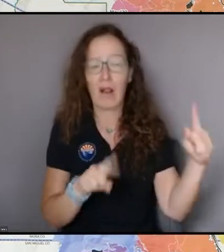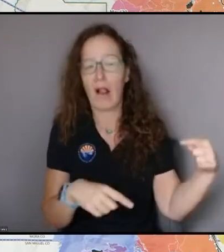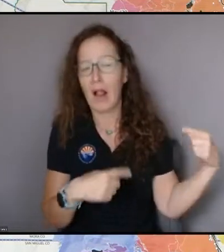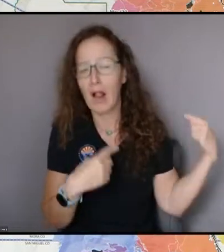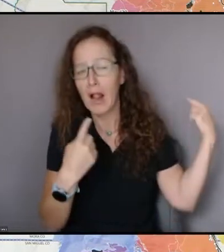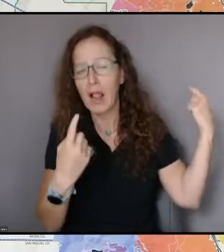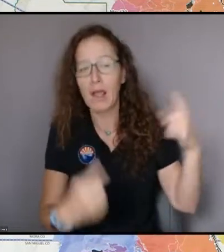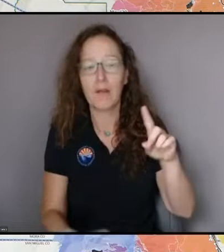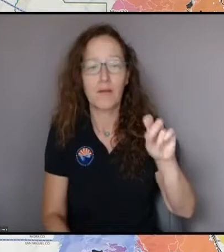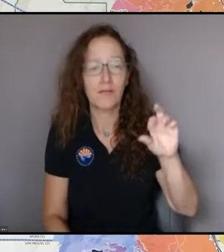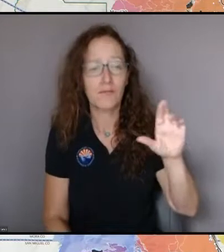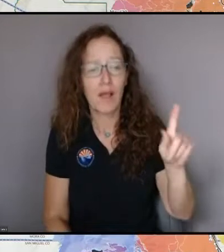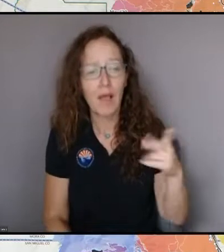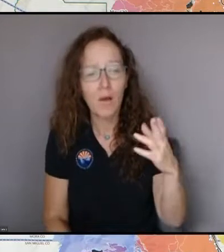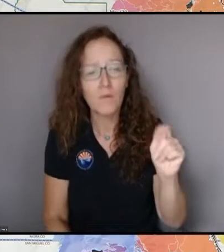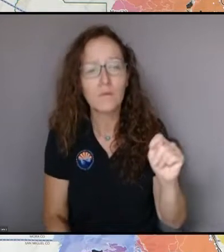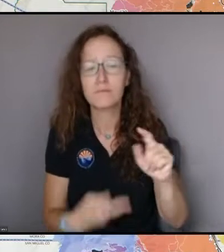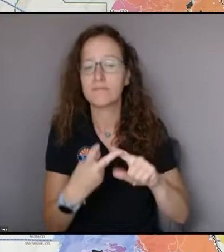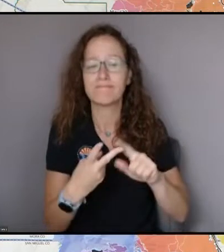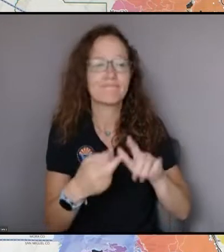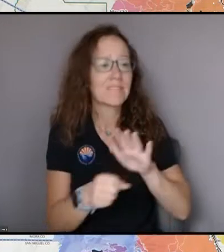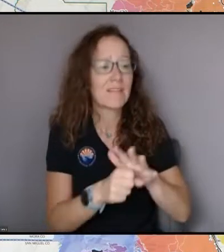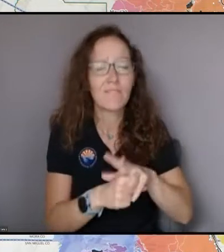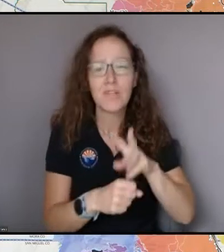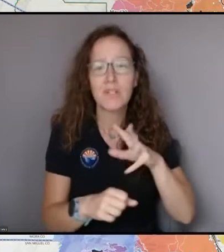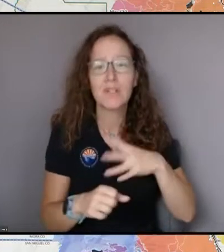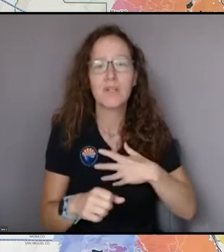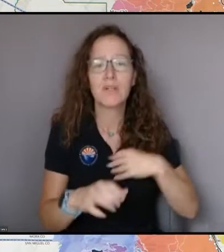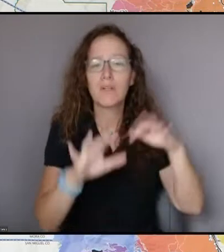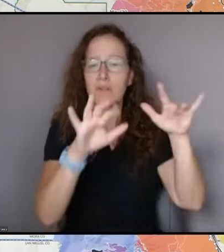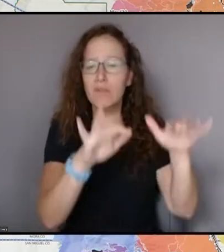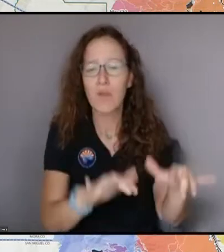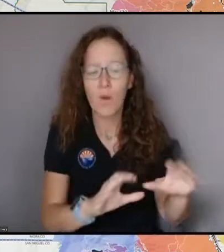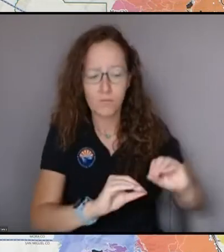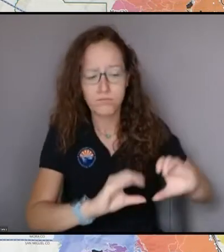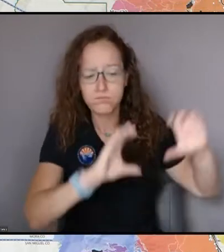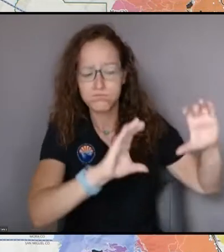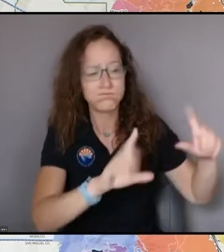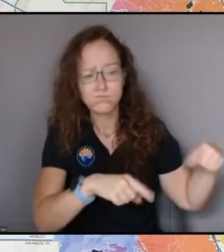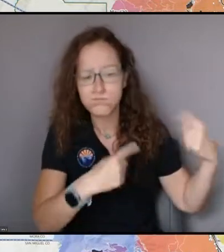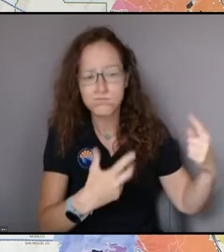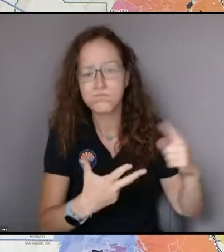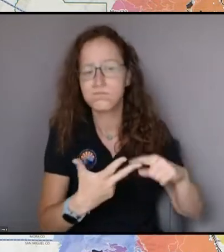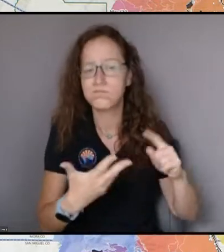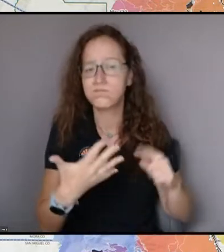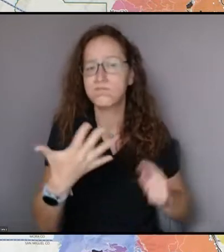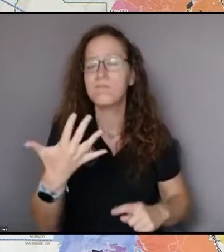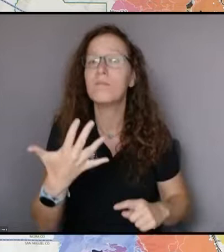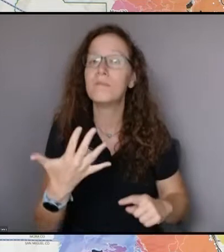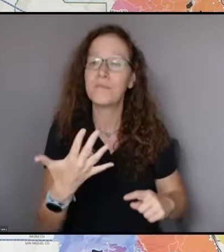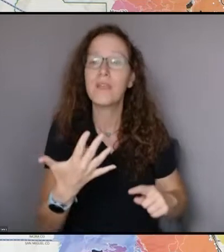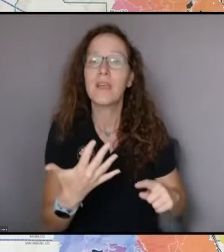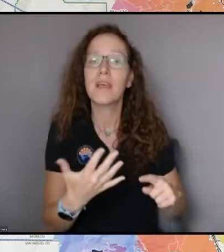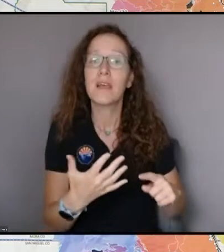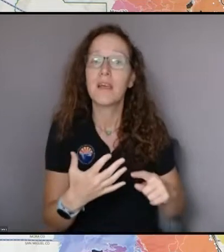water levels this time of year have. So we're conscious of that. We know that we contribute, albeit a small part, to the